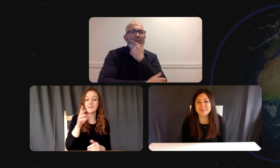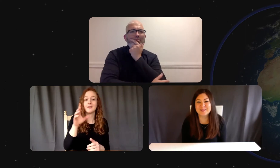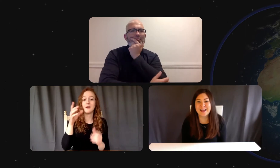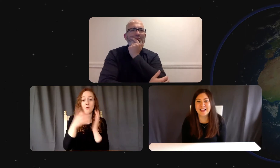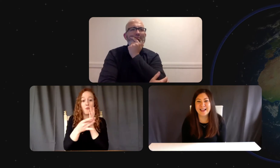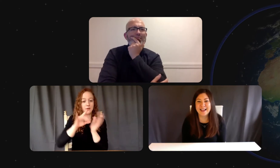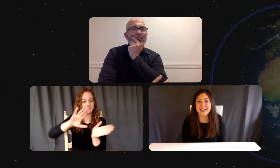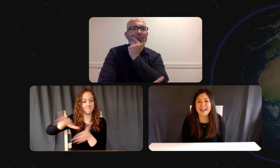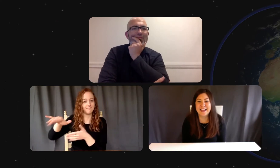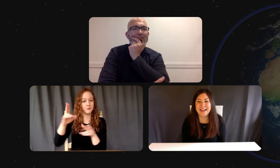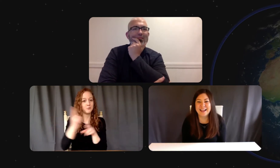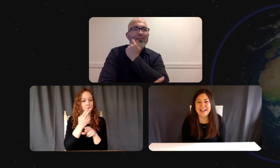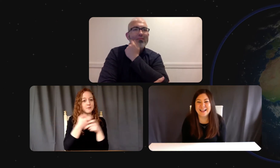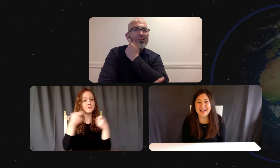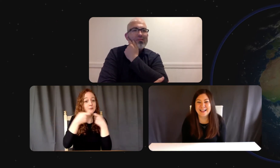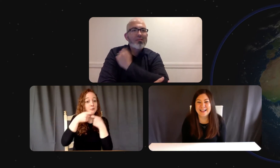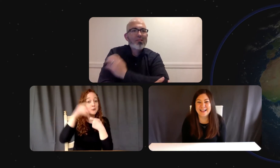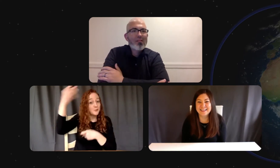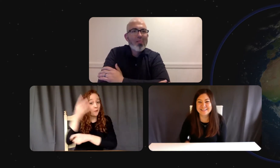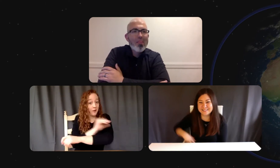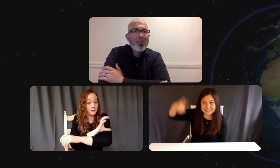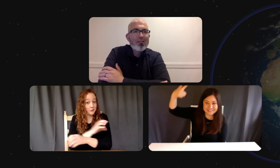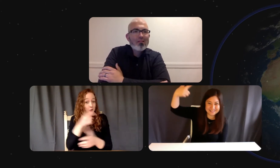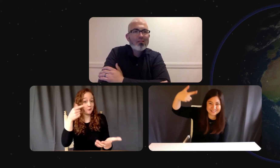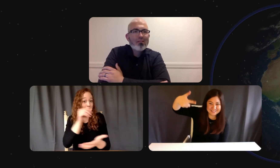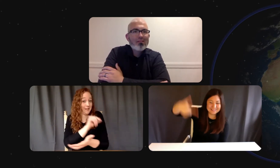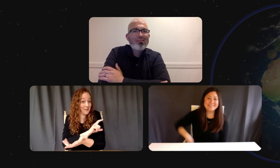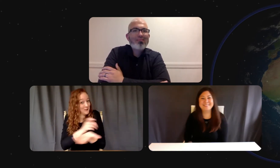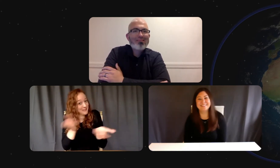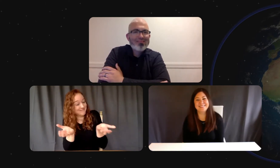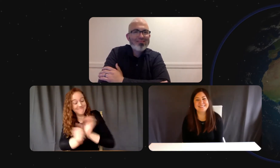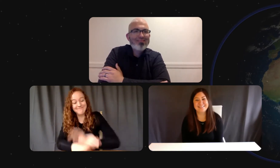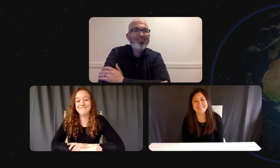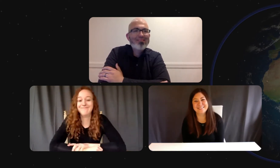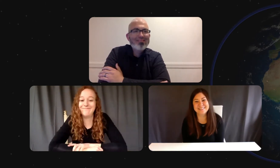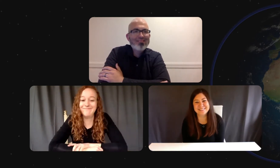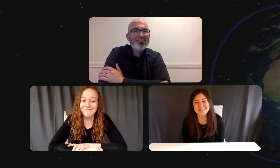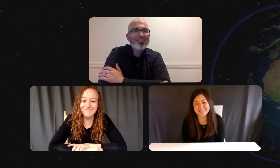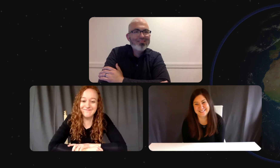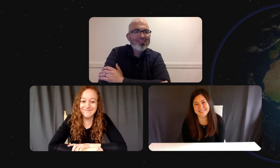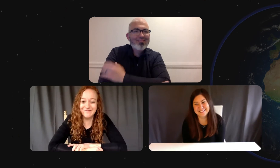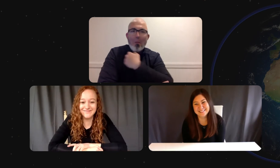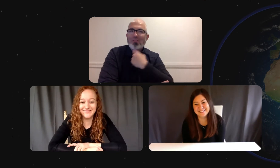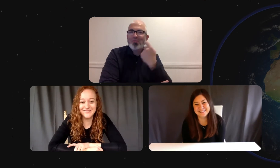Use electric and solar power instead!